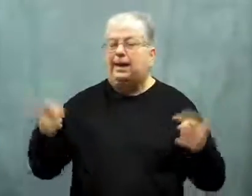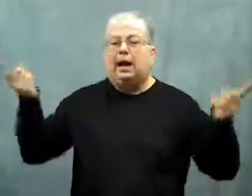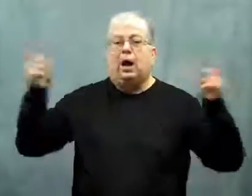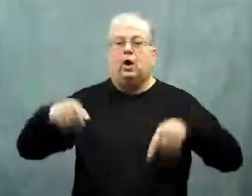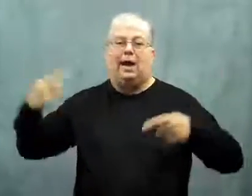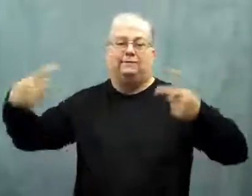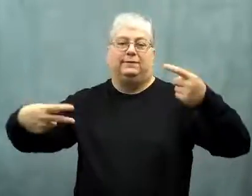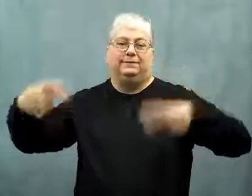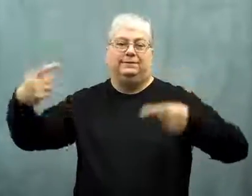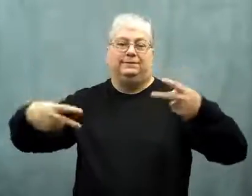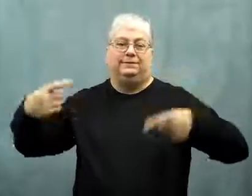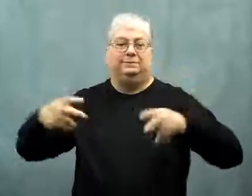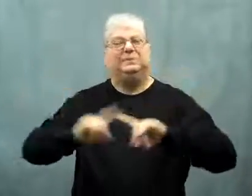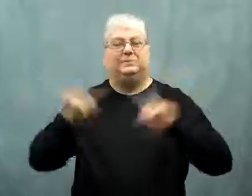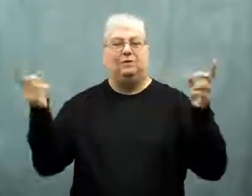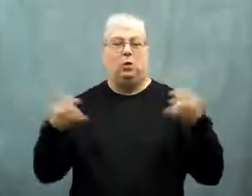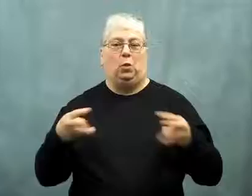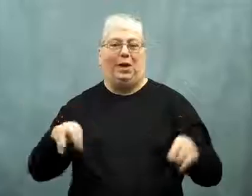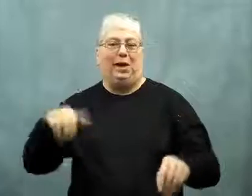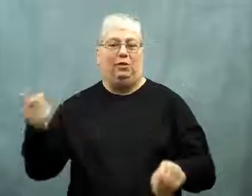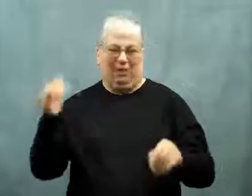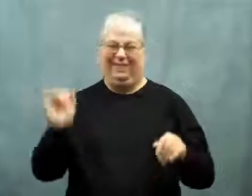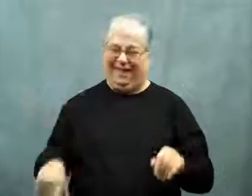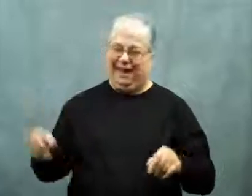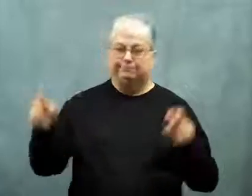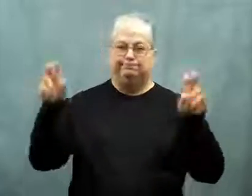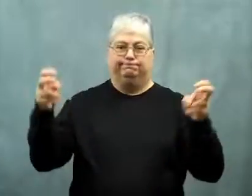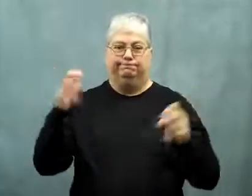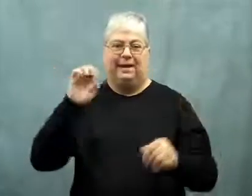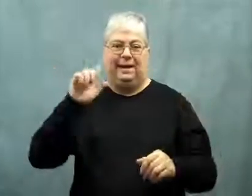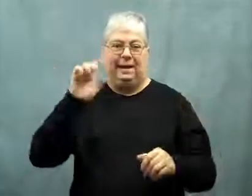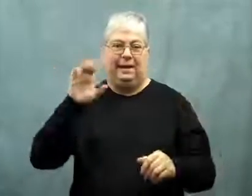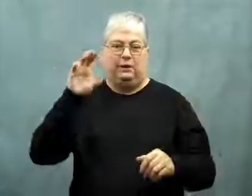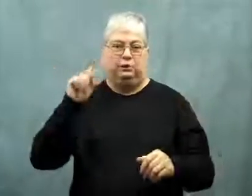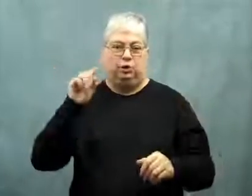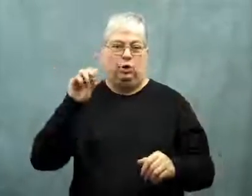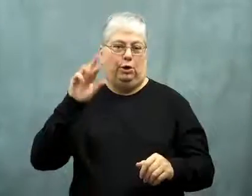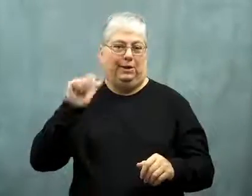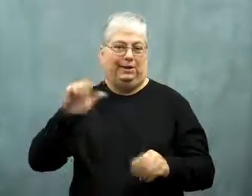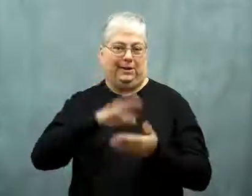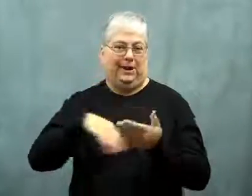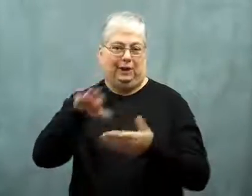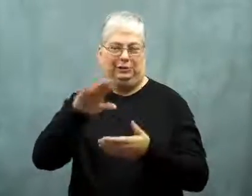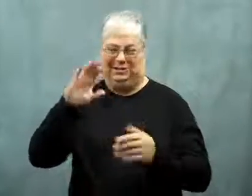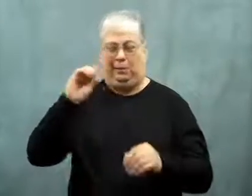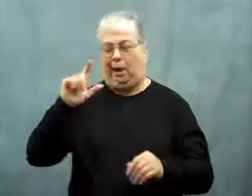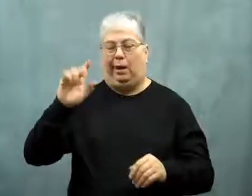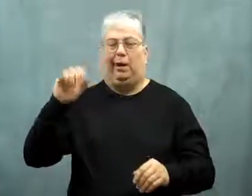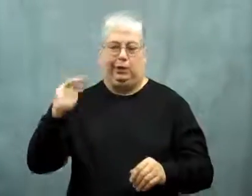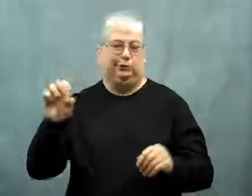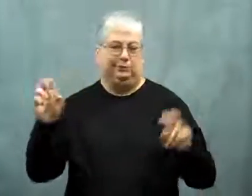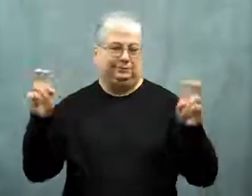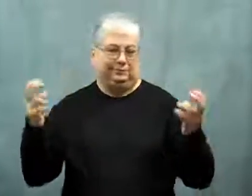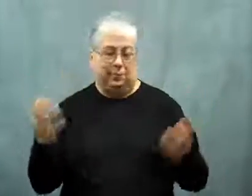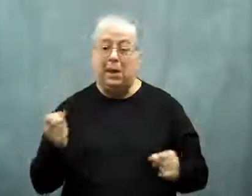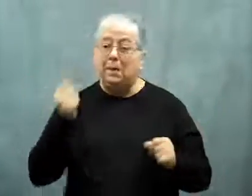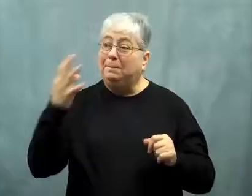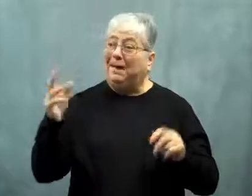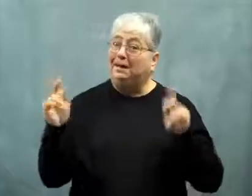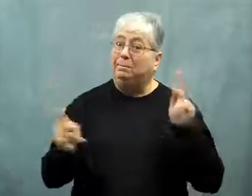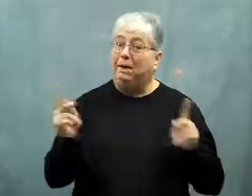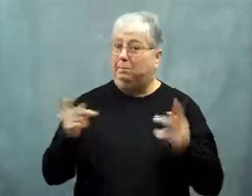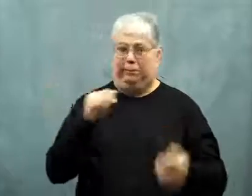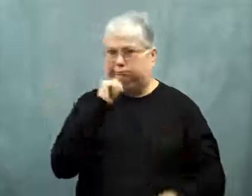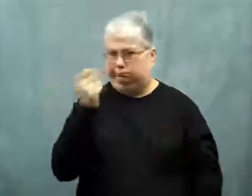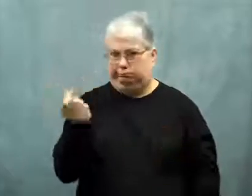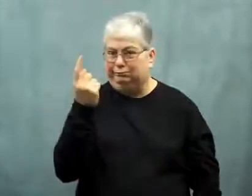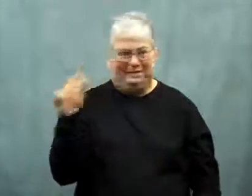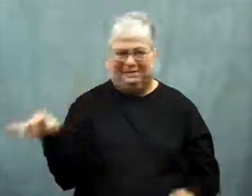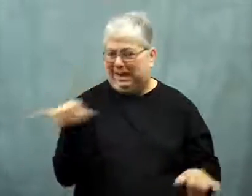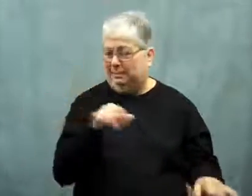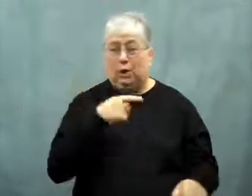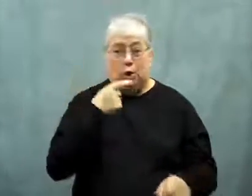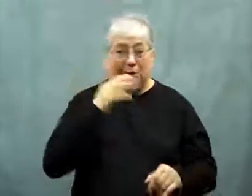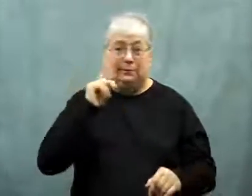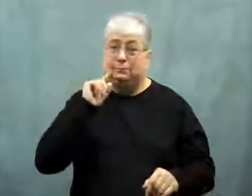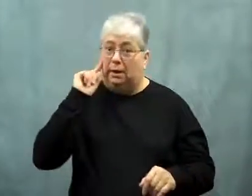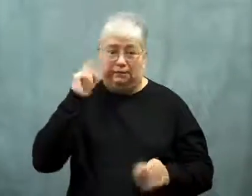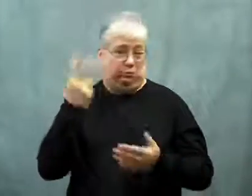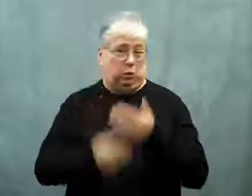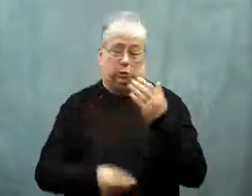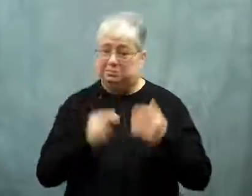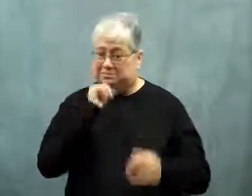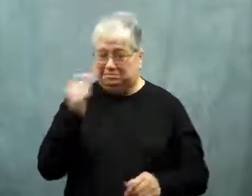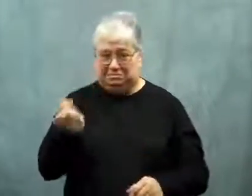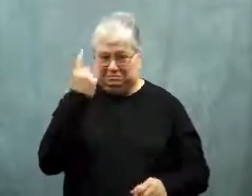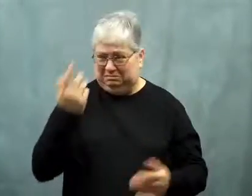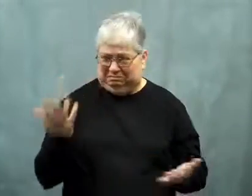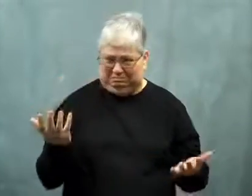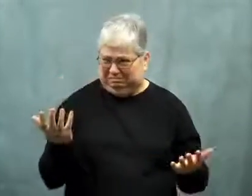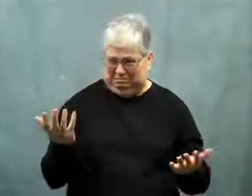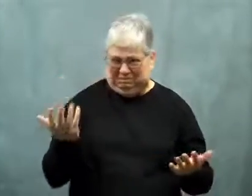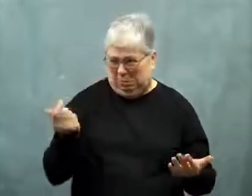A compromise was reached to use a third method, the Electoral College.